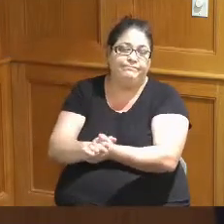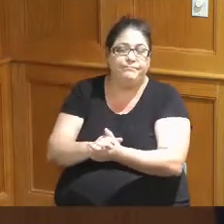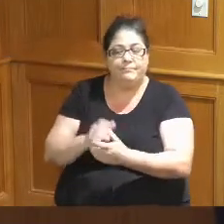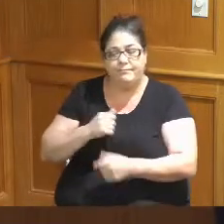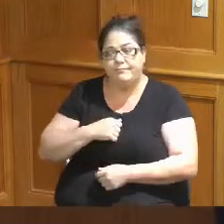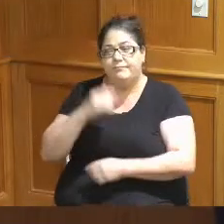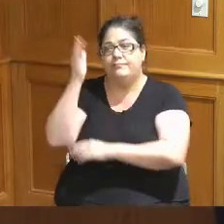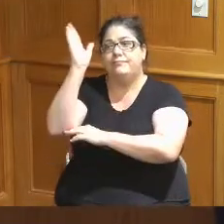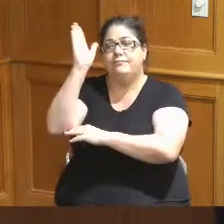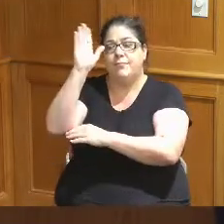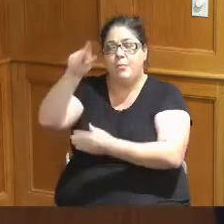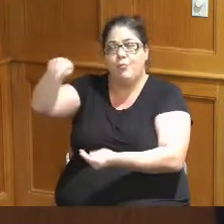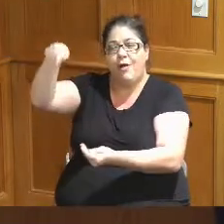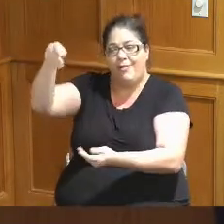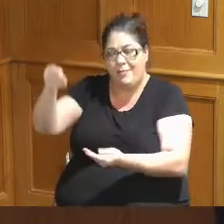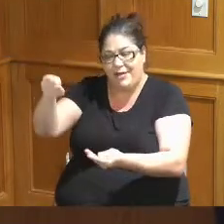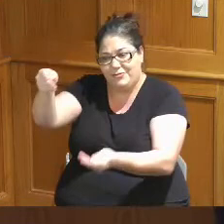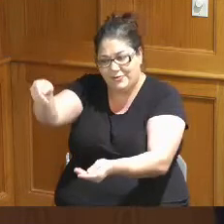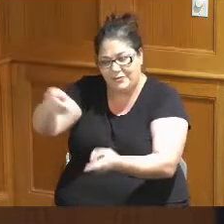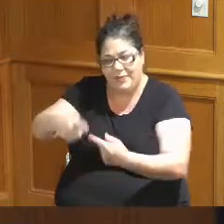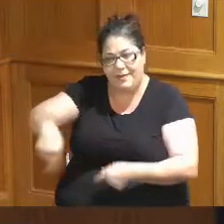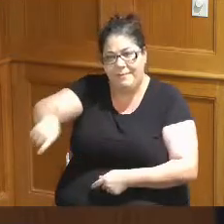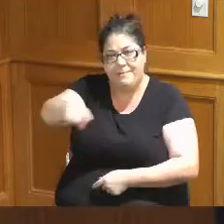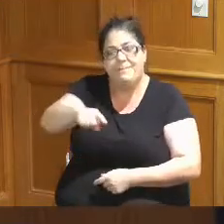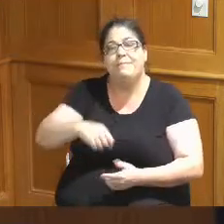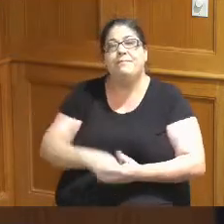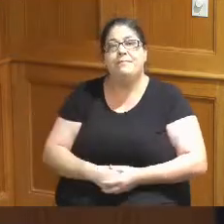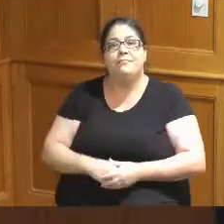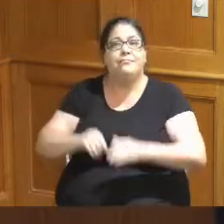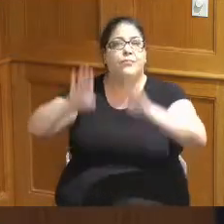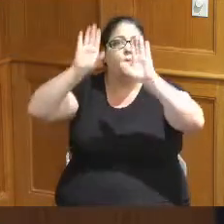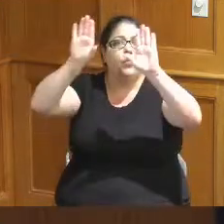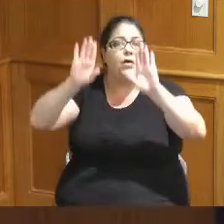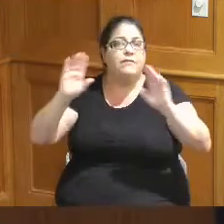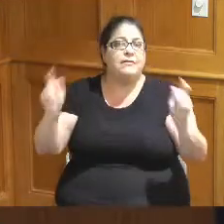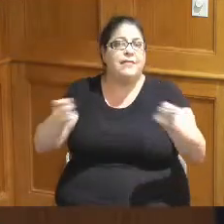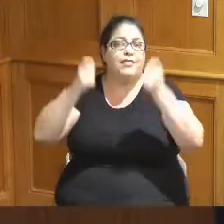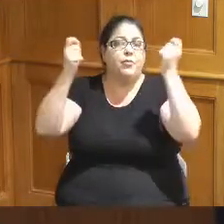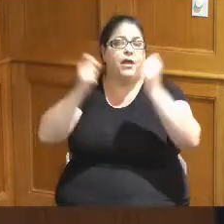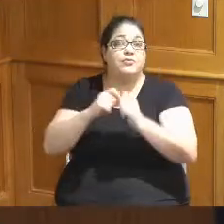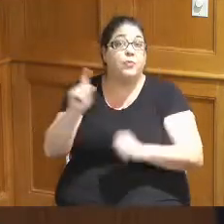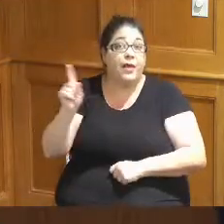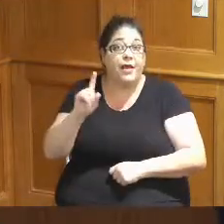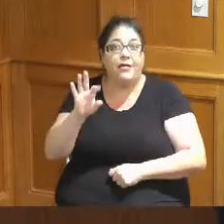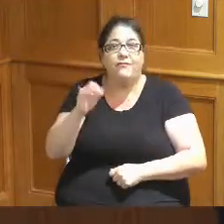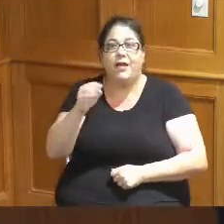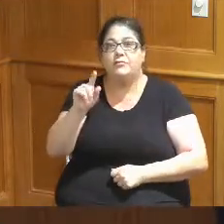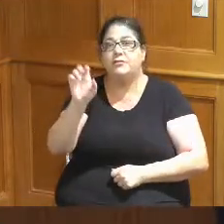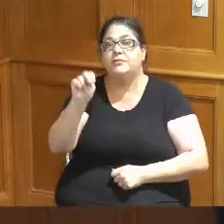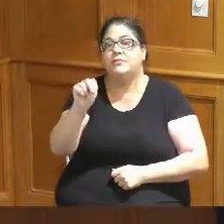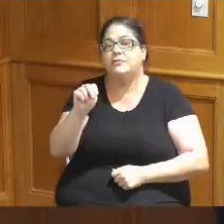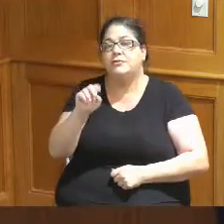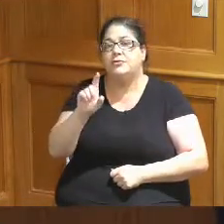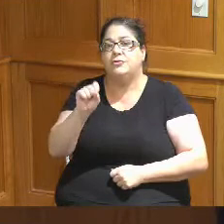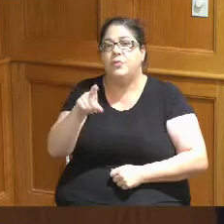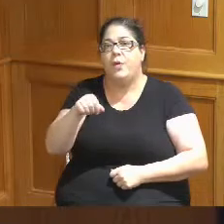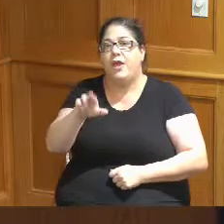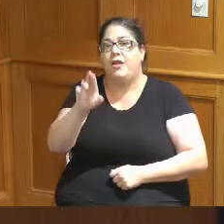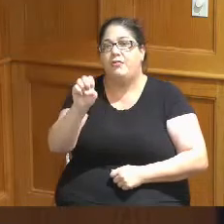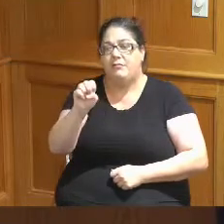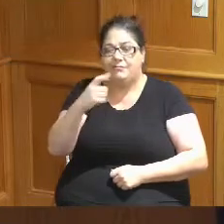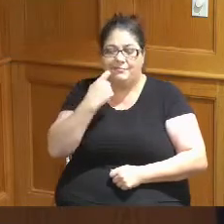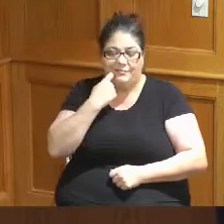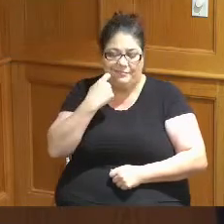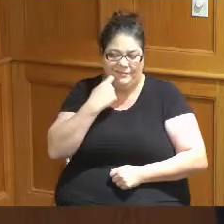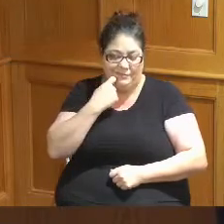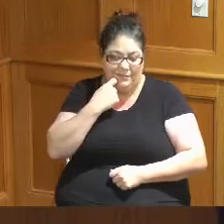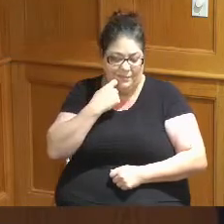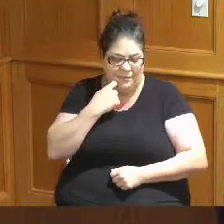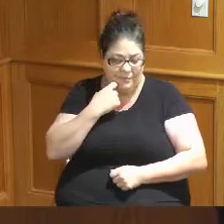a proclamation and they had a great celebration on Fountain Square this past the past week I can't